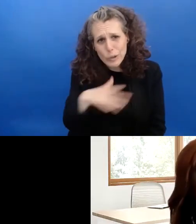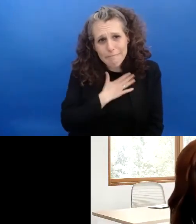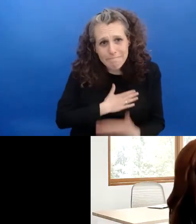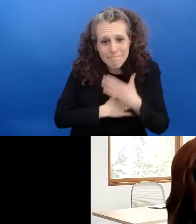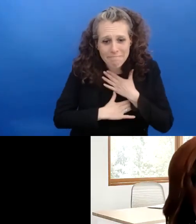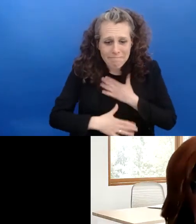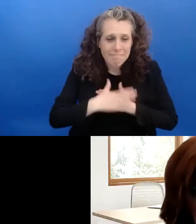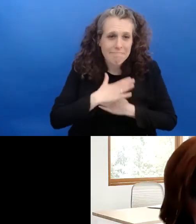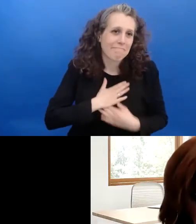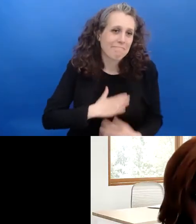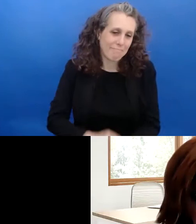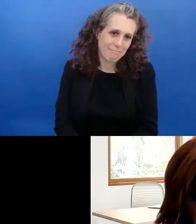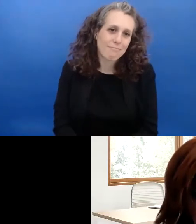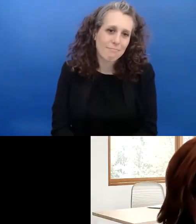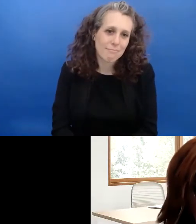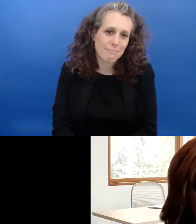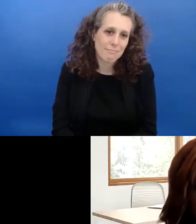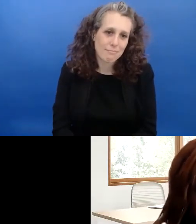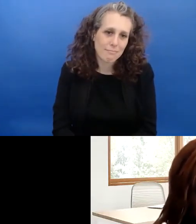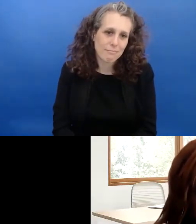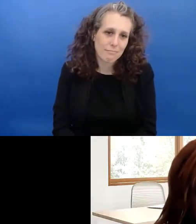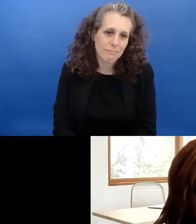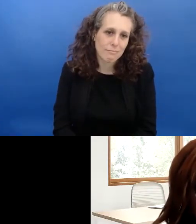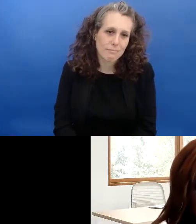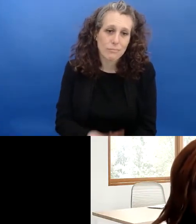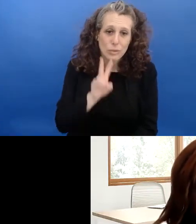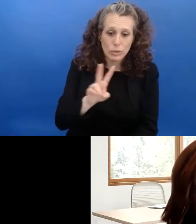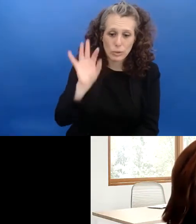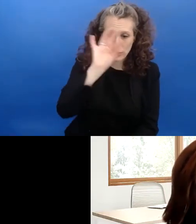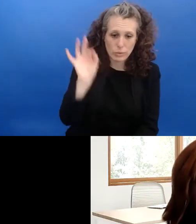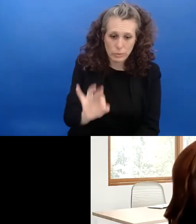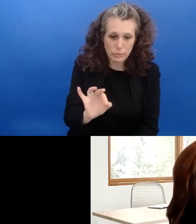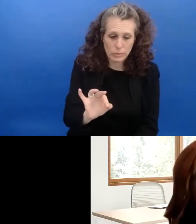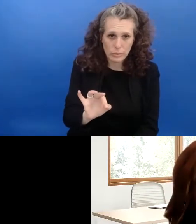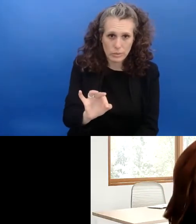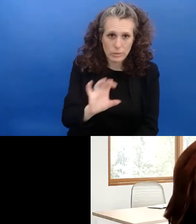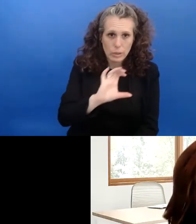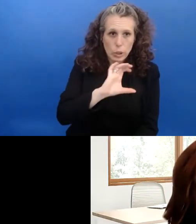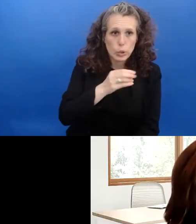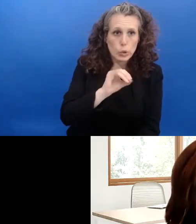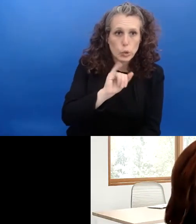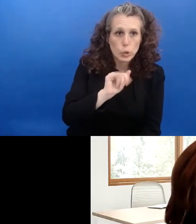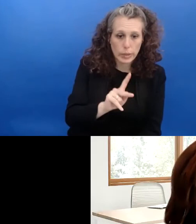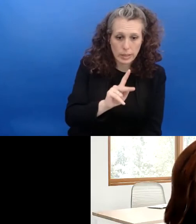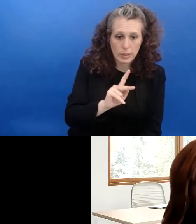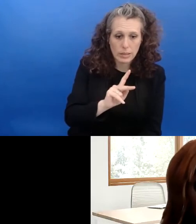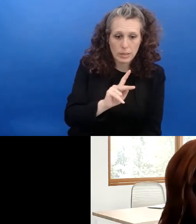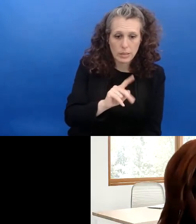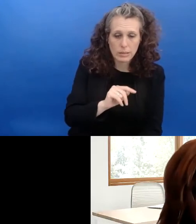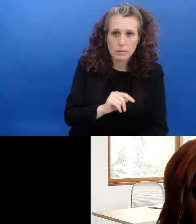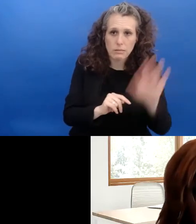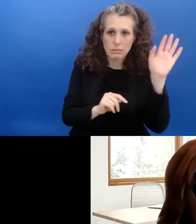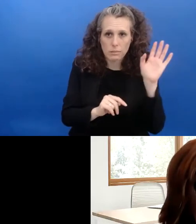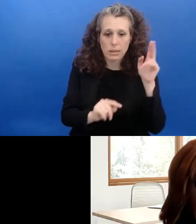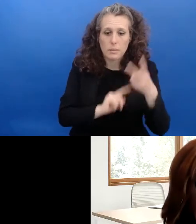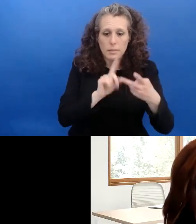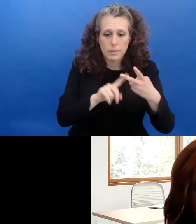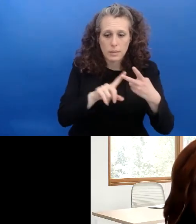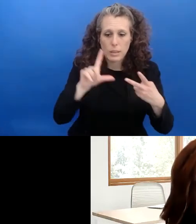uh we have two questions from arby uh choice who has a hand raised as well as lucy nikata